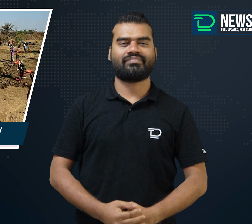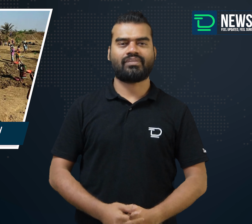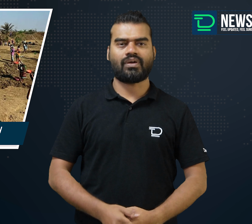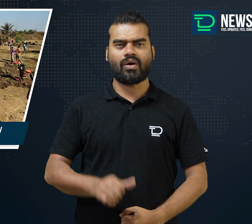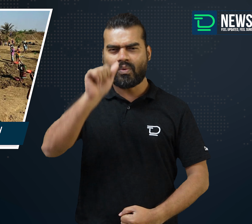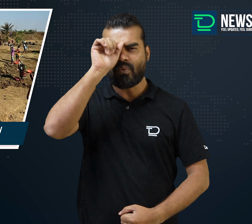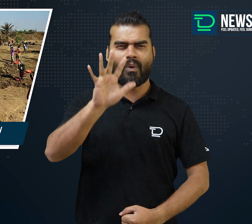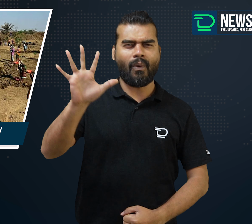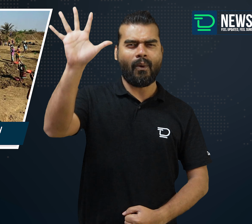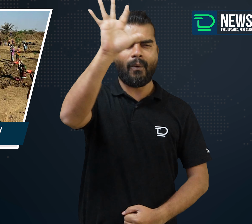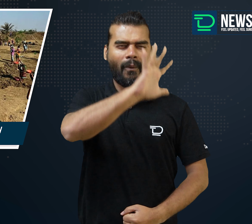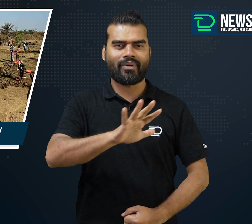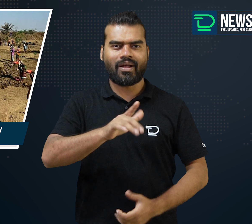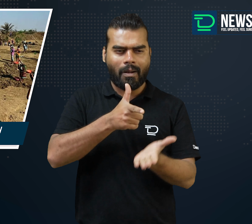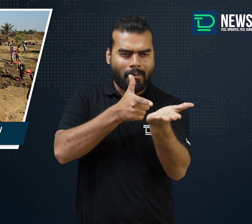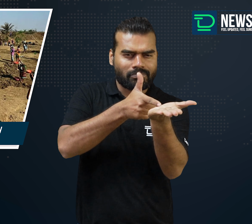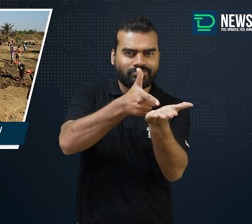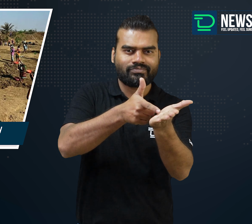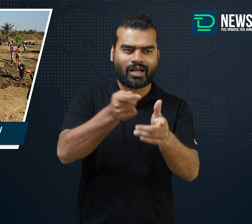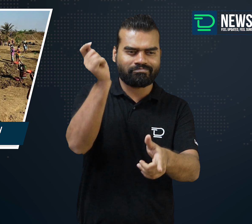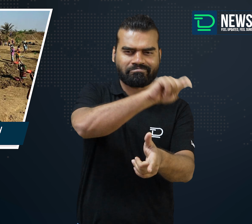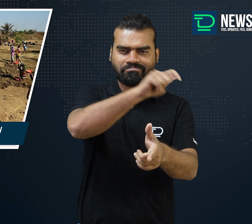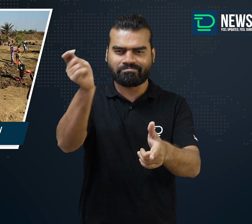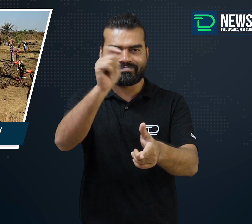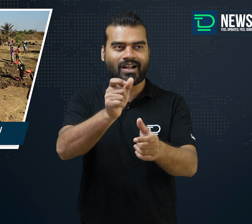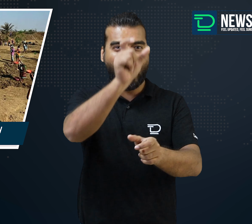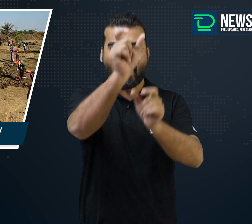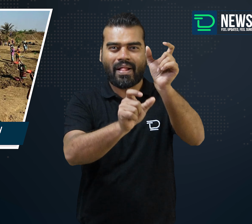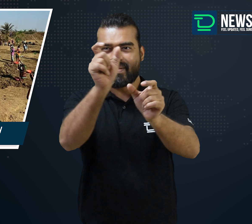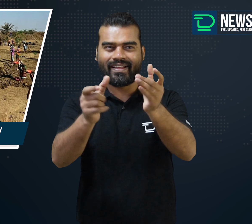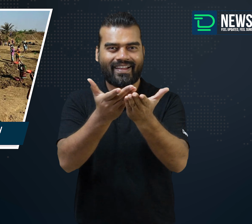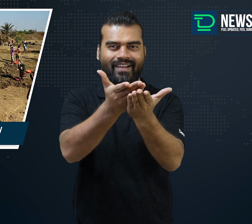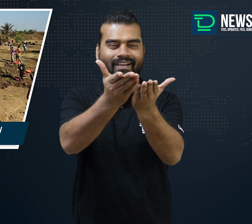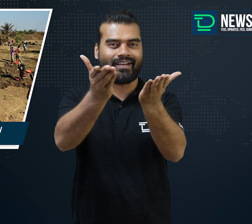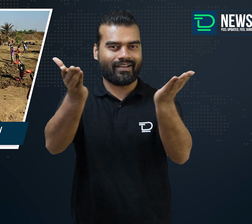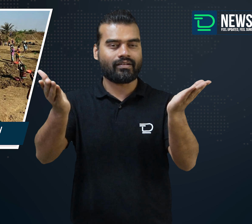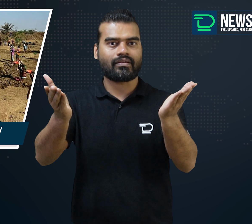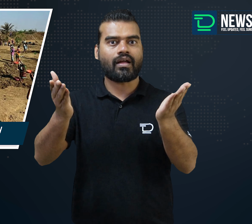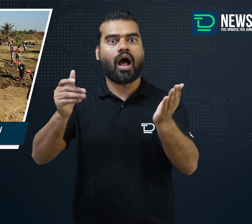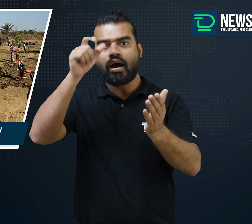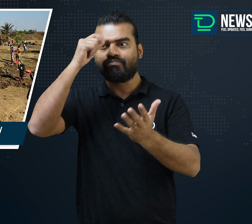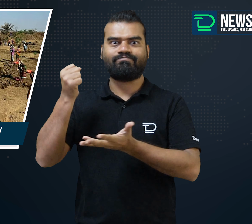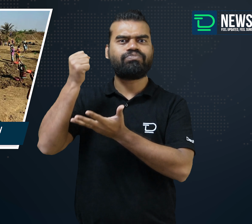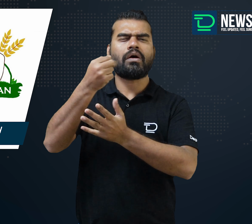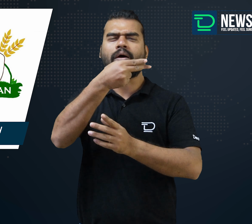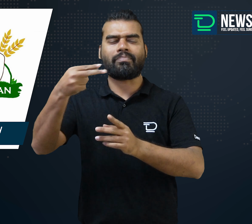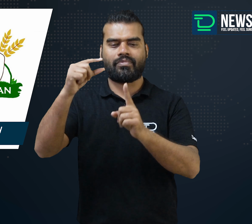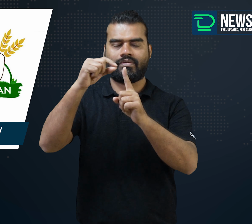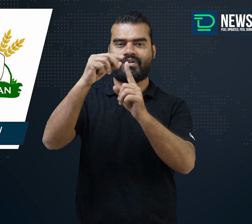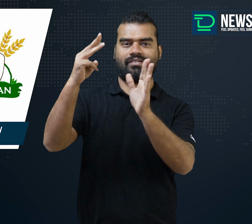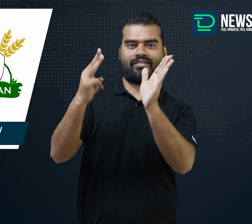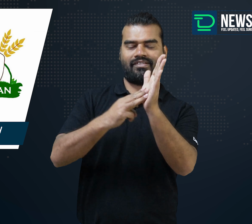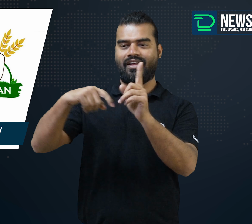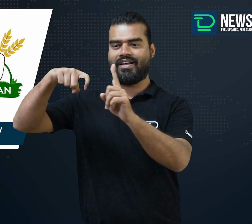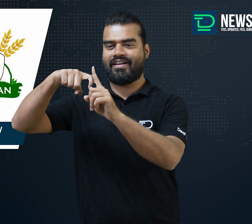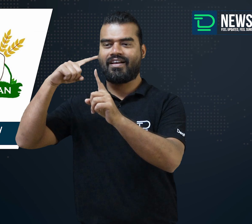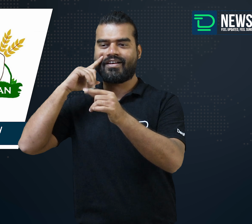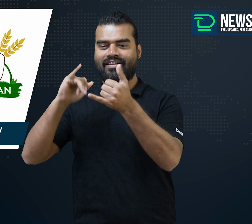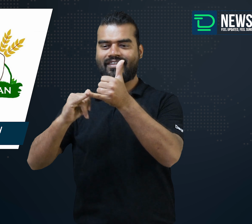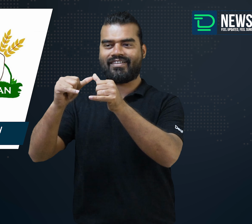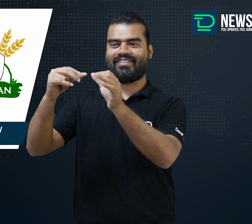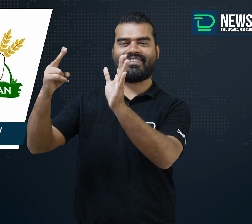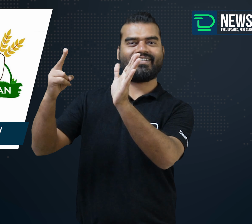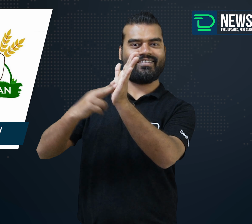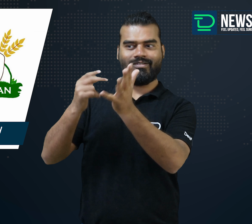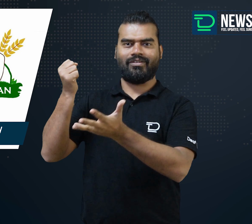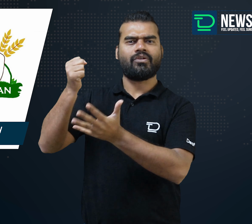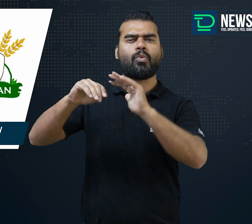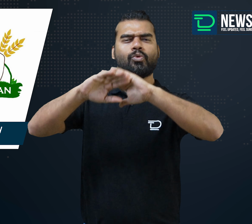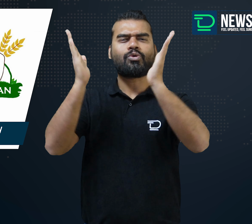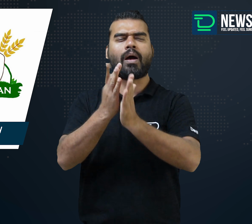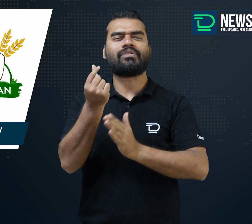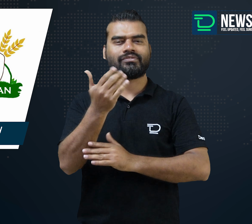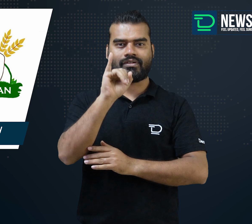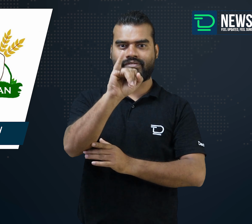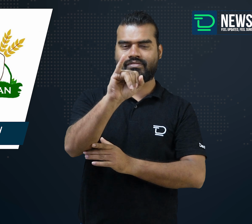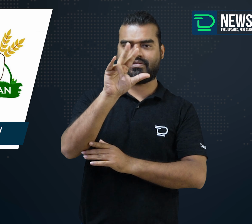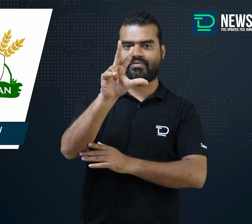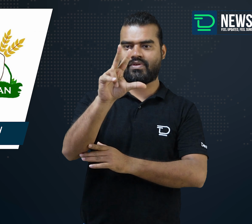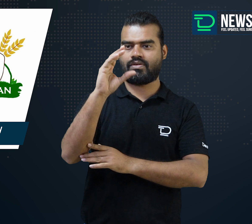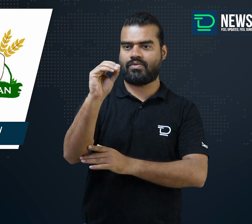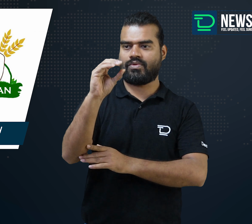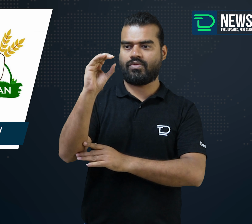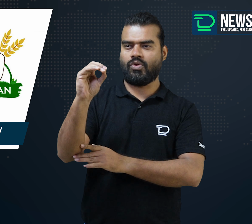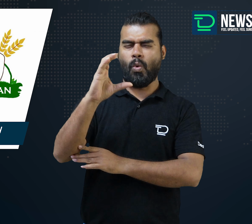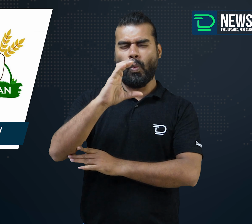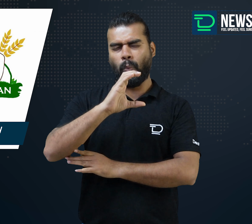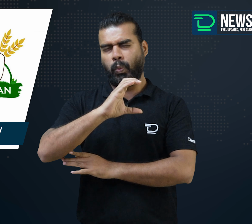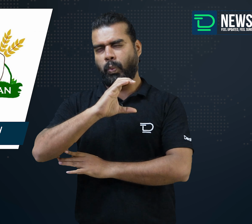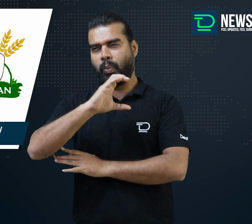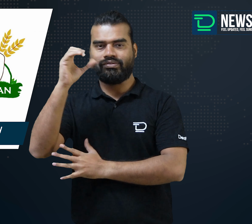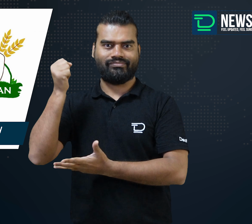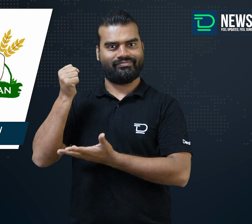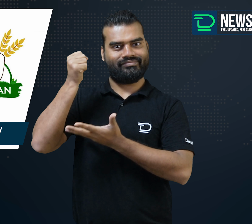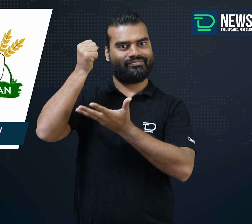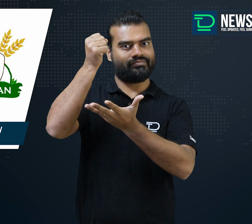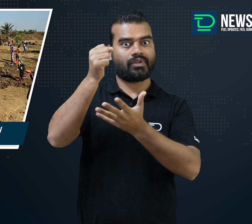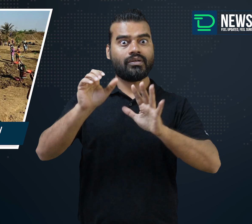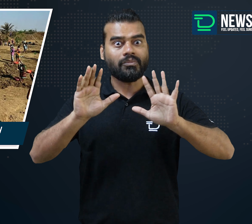Last year, Rs 6,800 crore was allocated for the PM Kisan scheme,